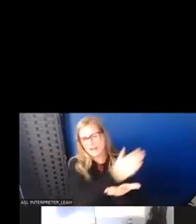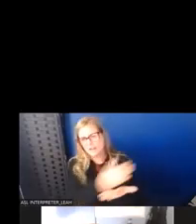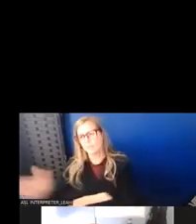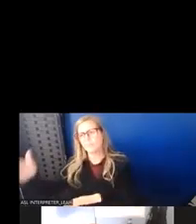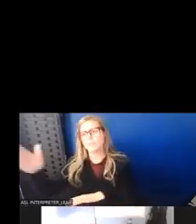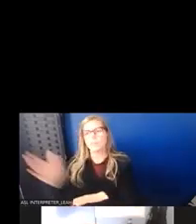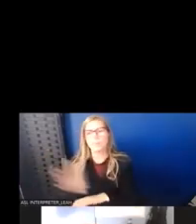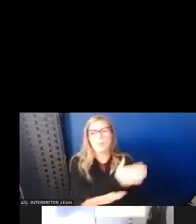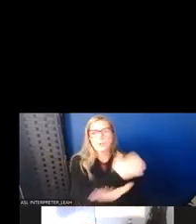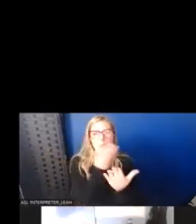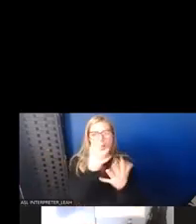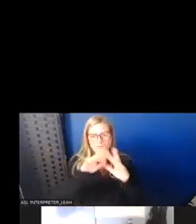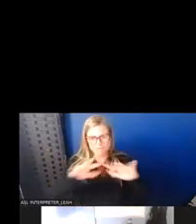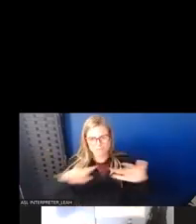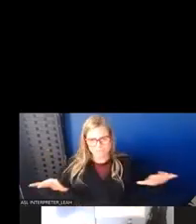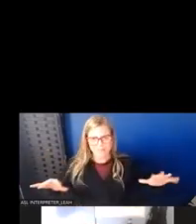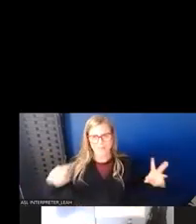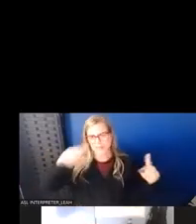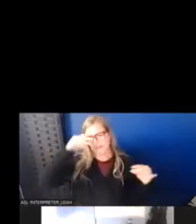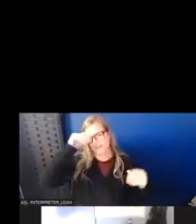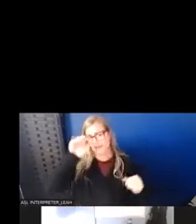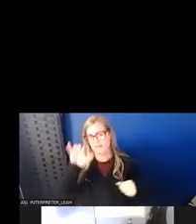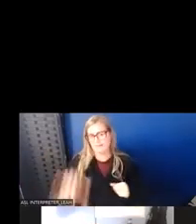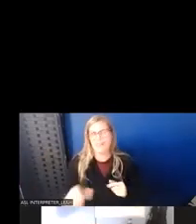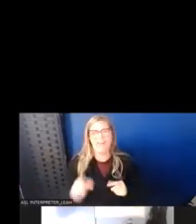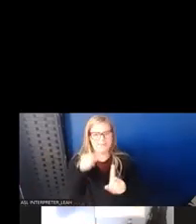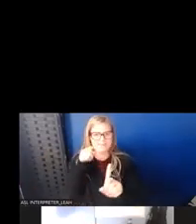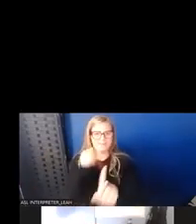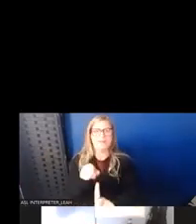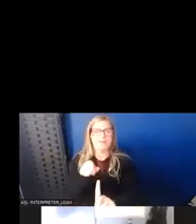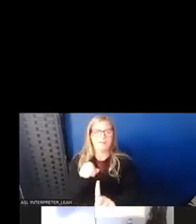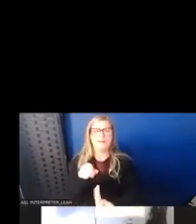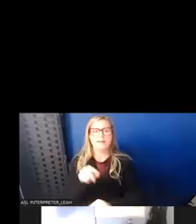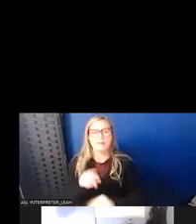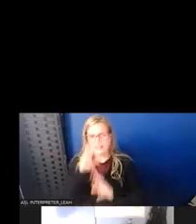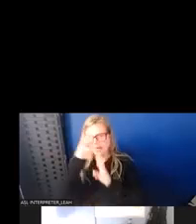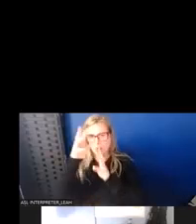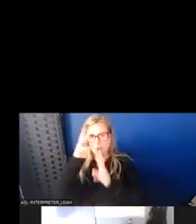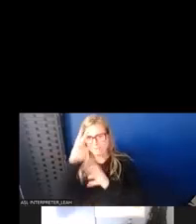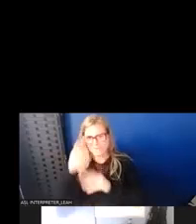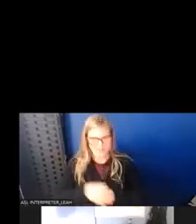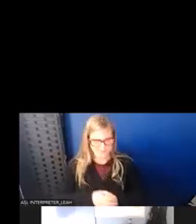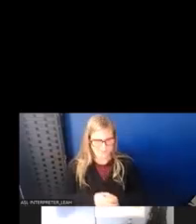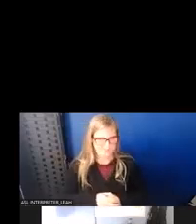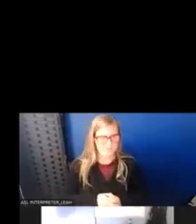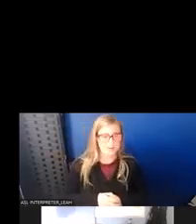So what we usually do with our teams is first we do this brainstorming.